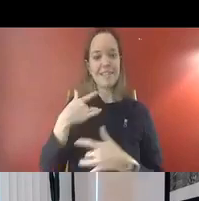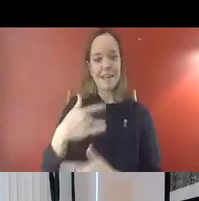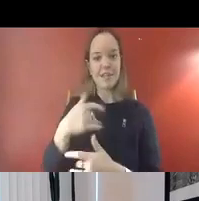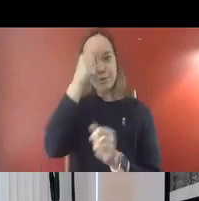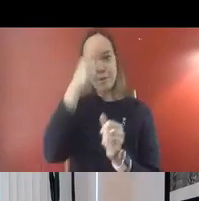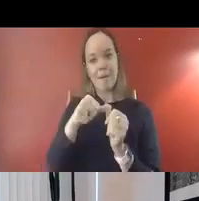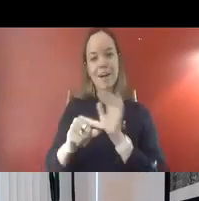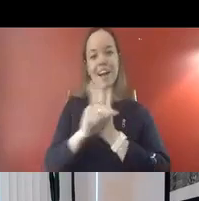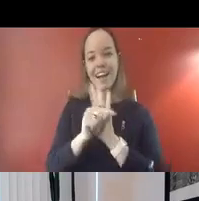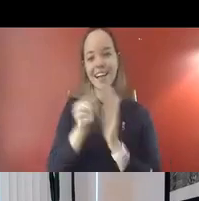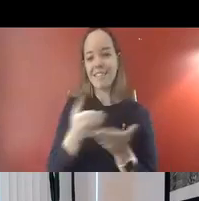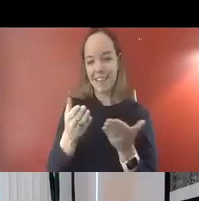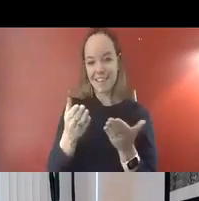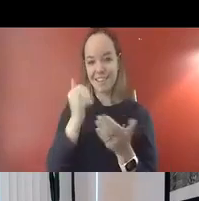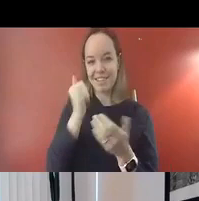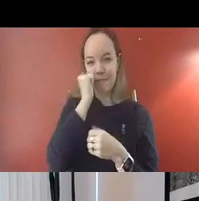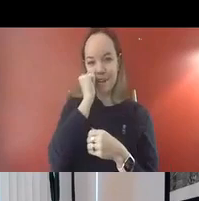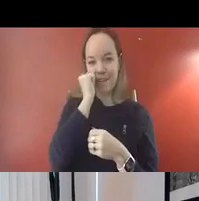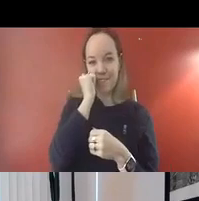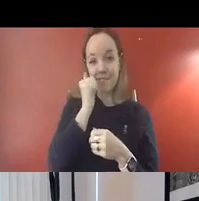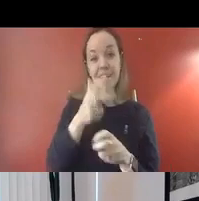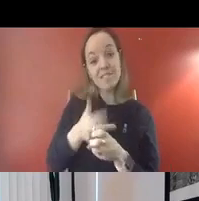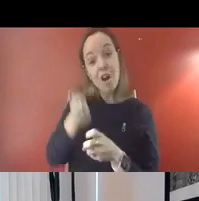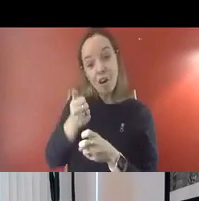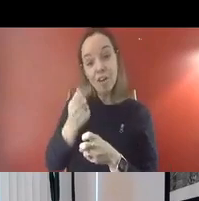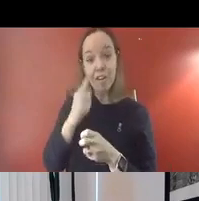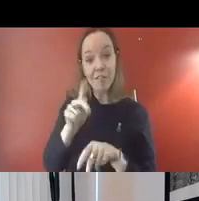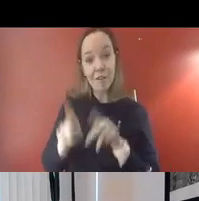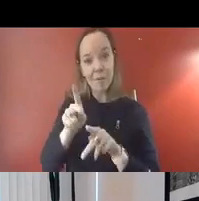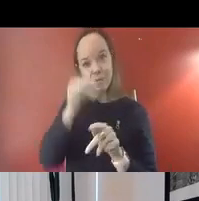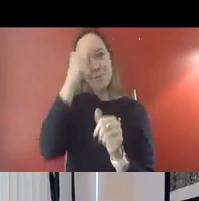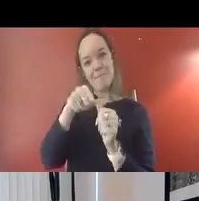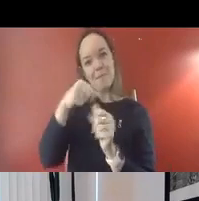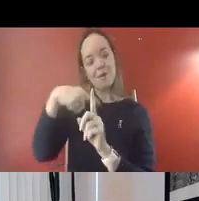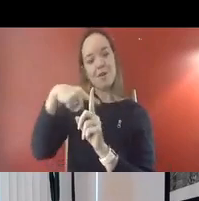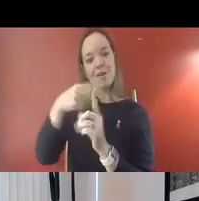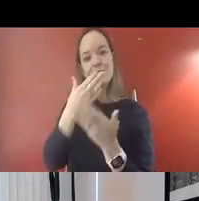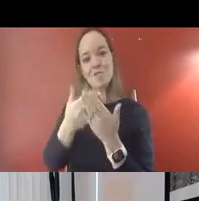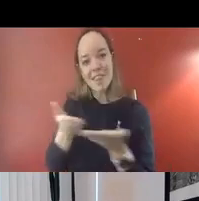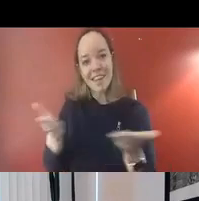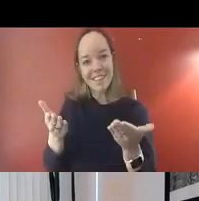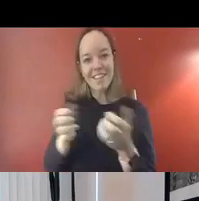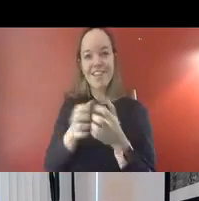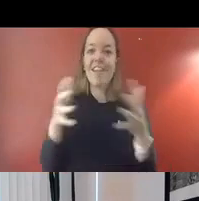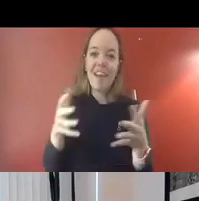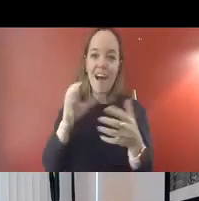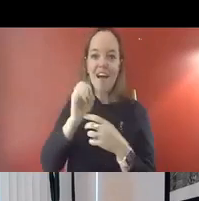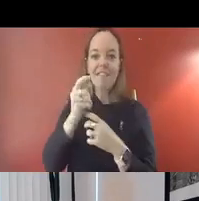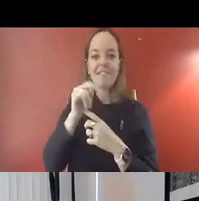harder for us to remember the good that happen day to day. And it's actually things. There's a lot of cognitive harder for us to remember the good science behind this and there's also a things. There's a lot of cognitive